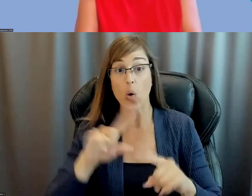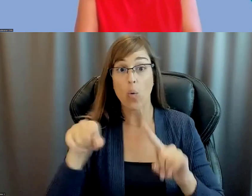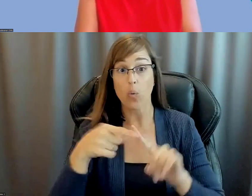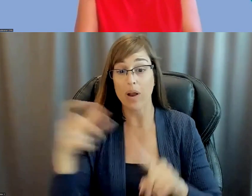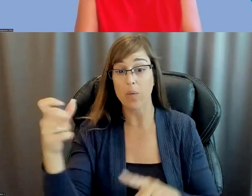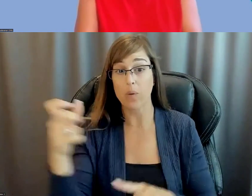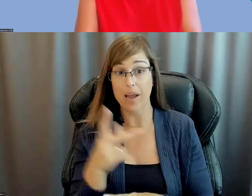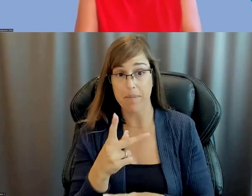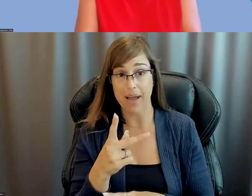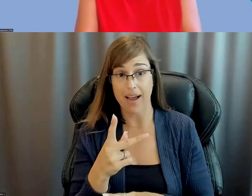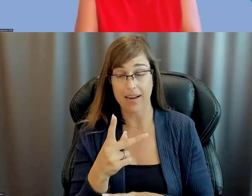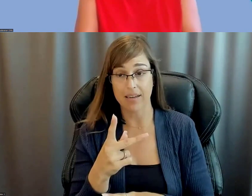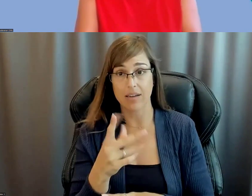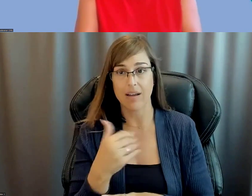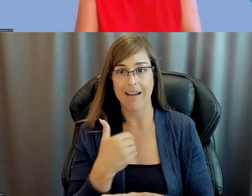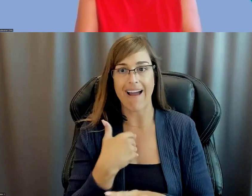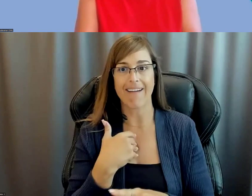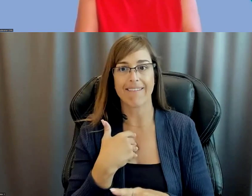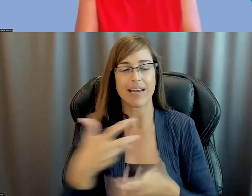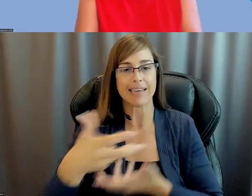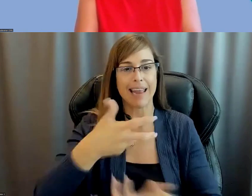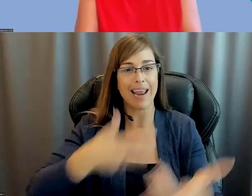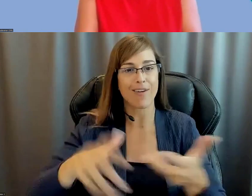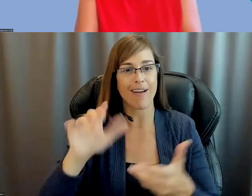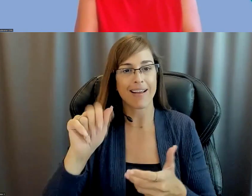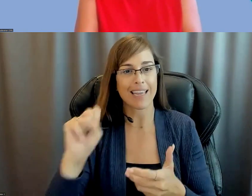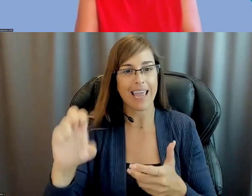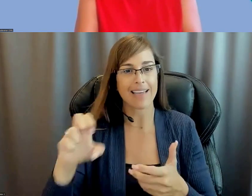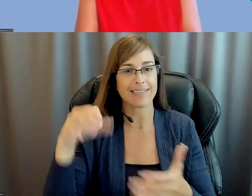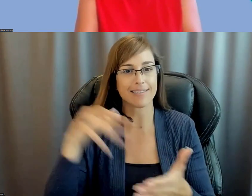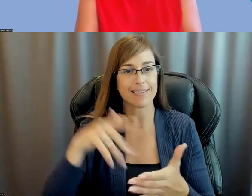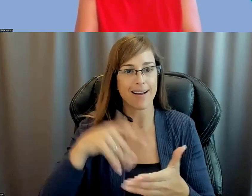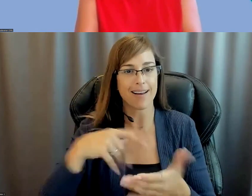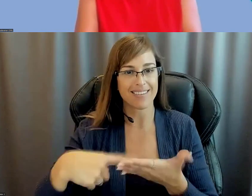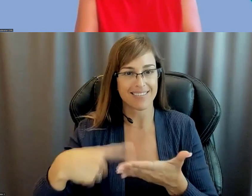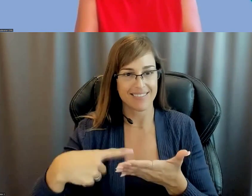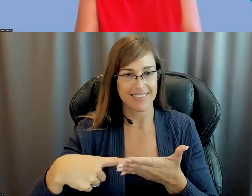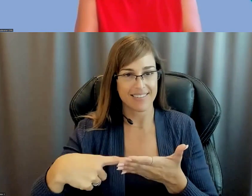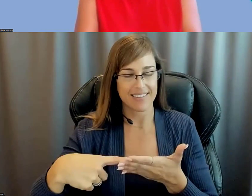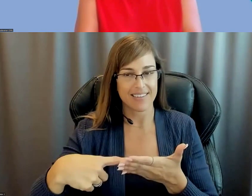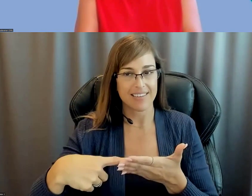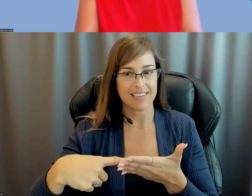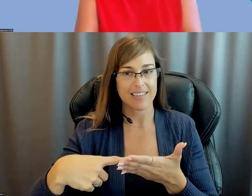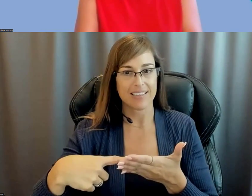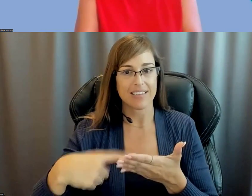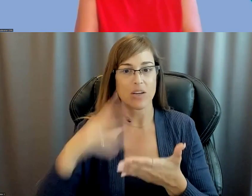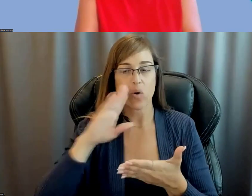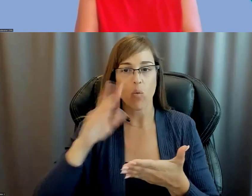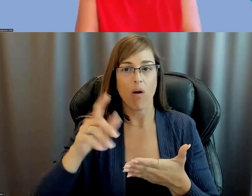we have an interactive case study discussion. So this is where we're going to turn on the chat.